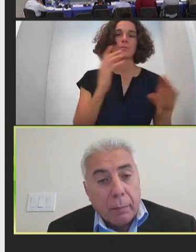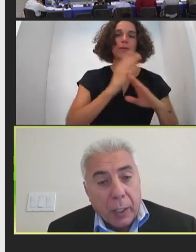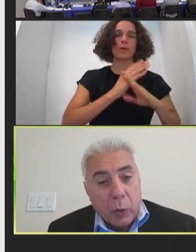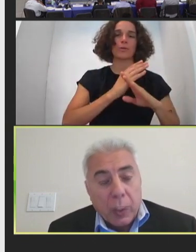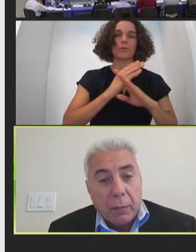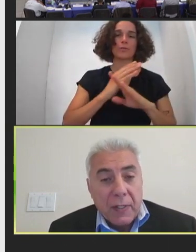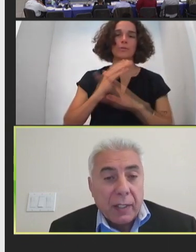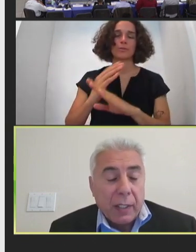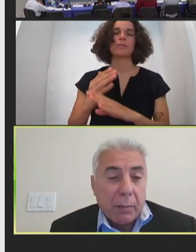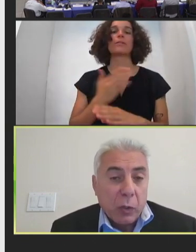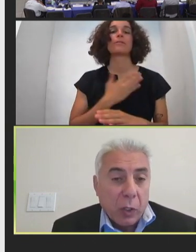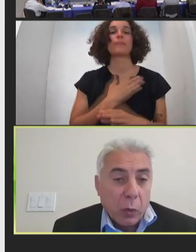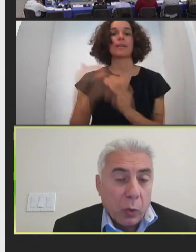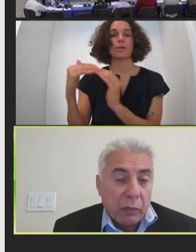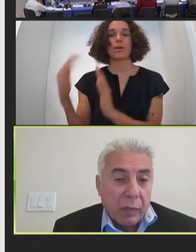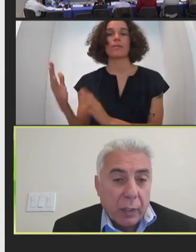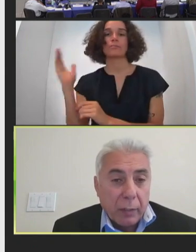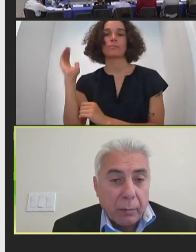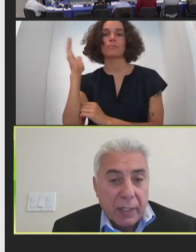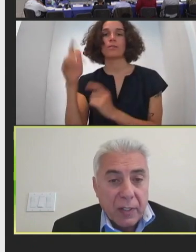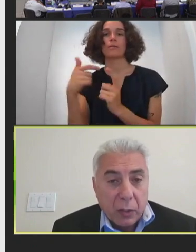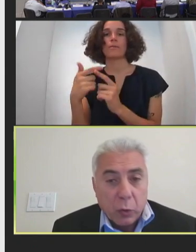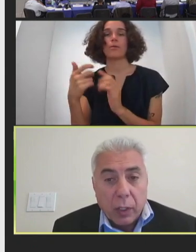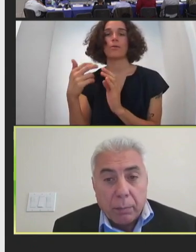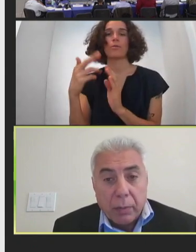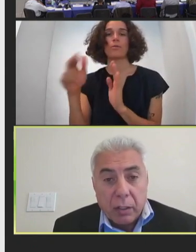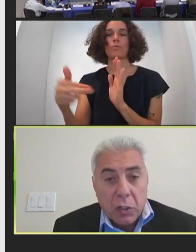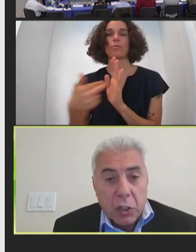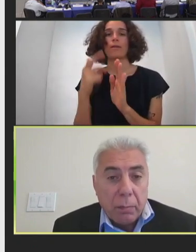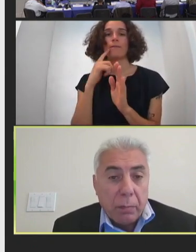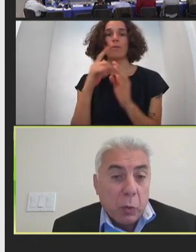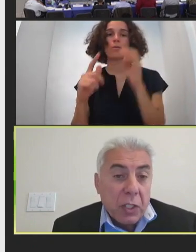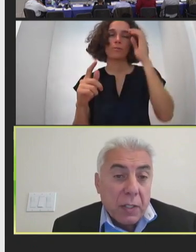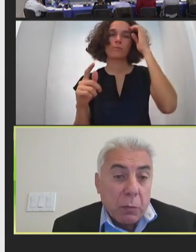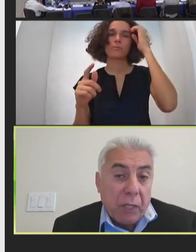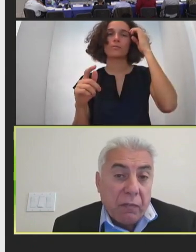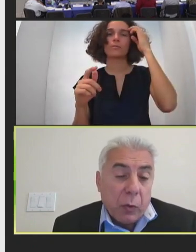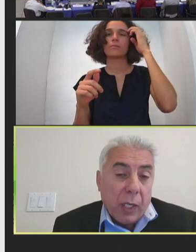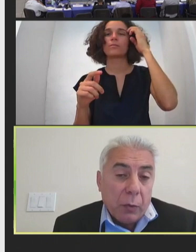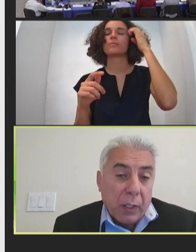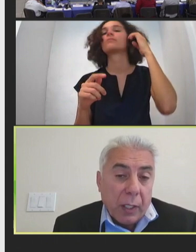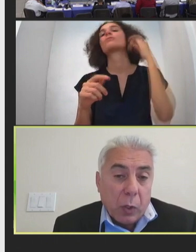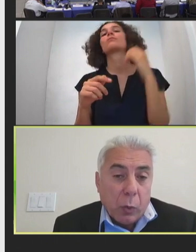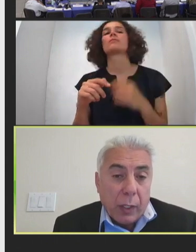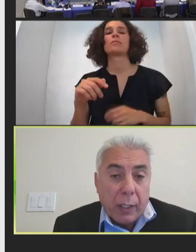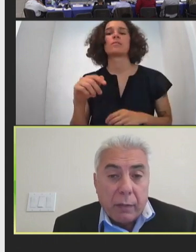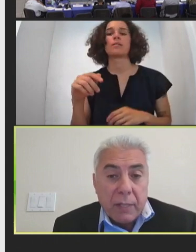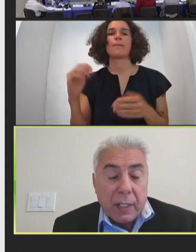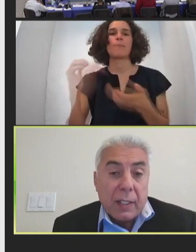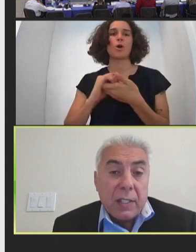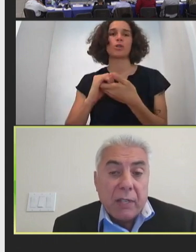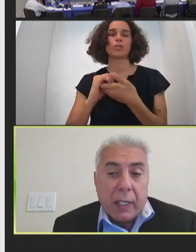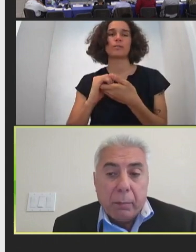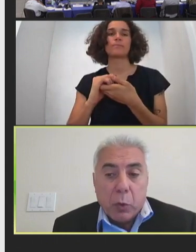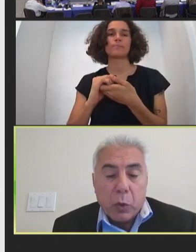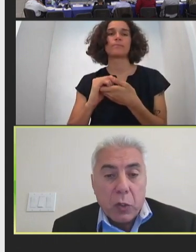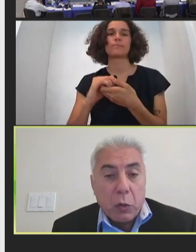My colleague presented about the role of multisectoral partnership, which isp we found out in our qualitative study, this is very important. So,